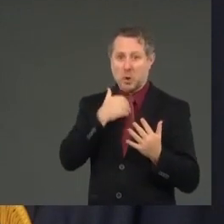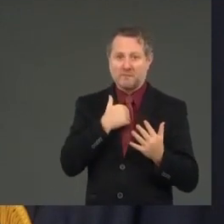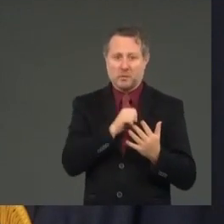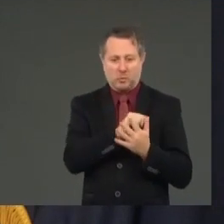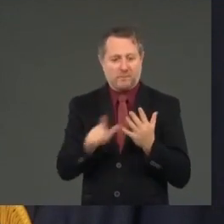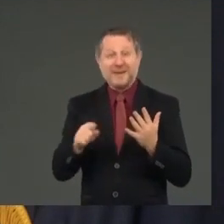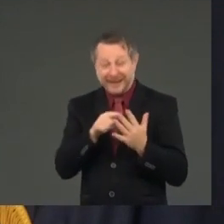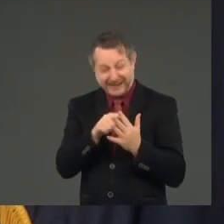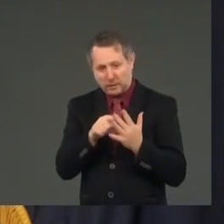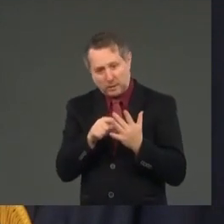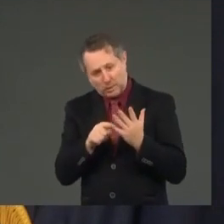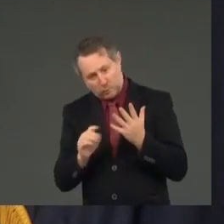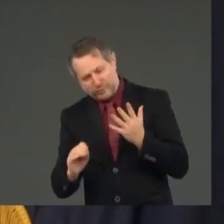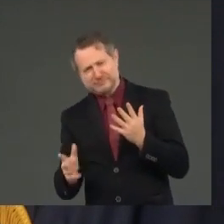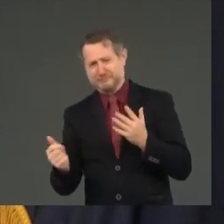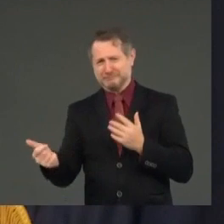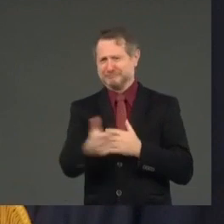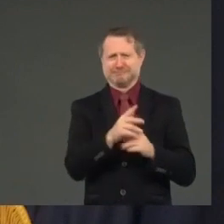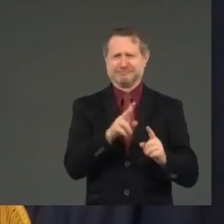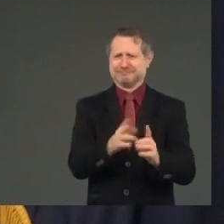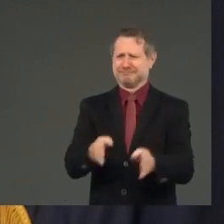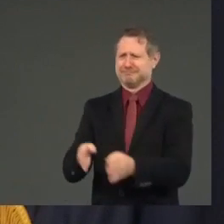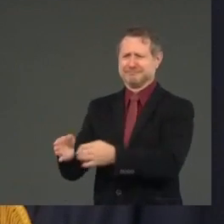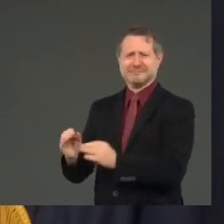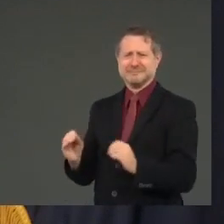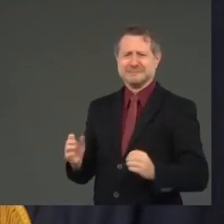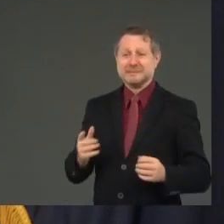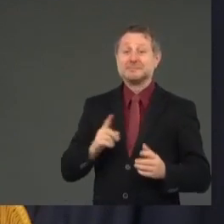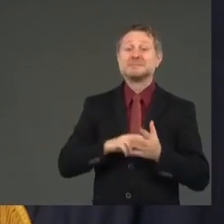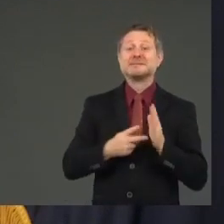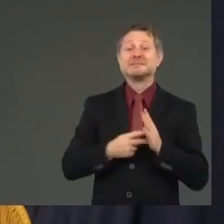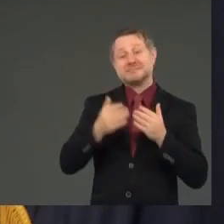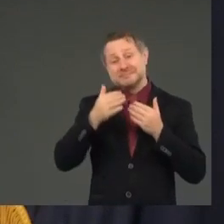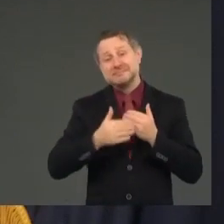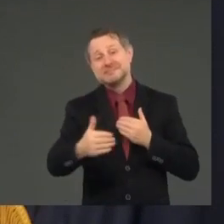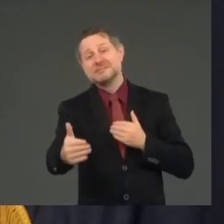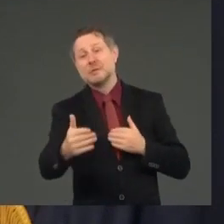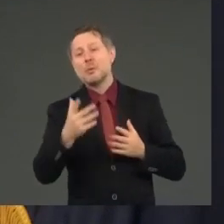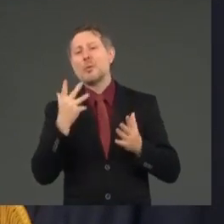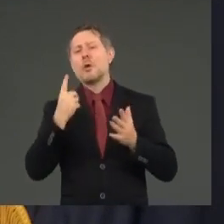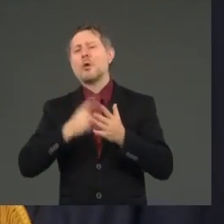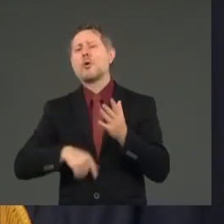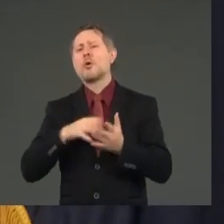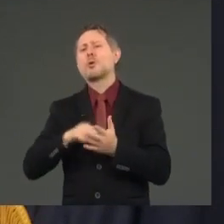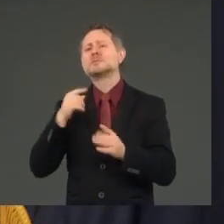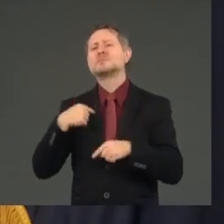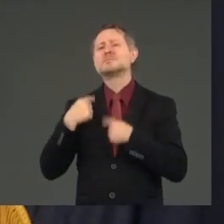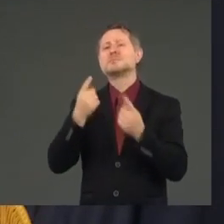EVERY STUDENT IN EVERY LOCALE.